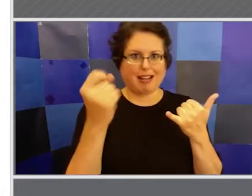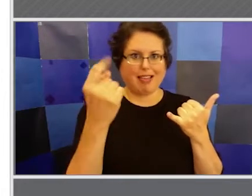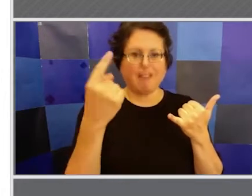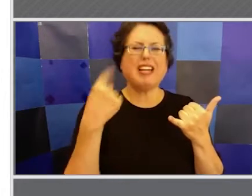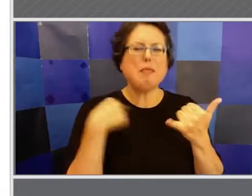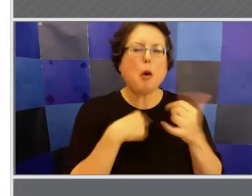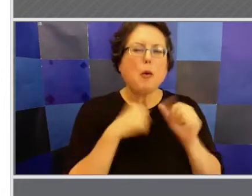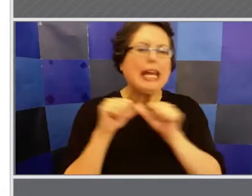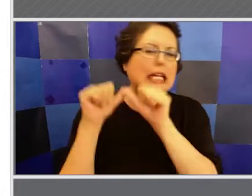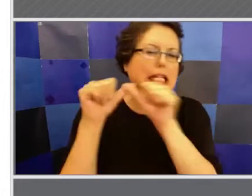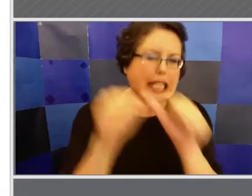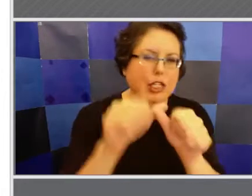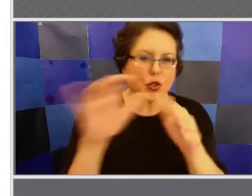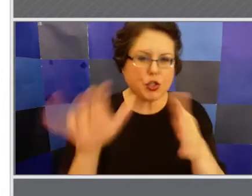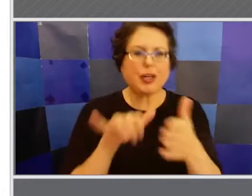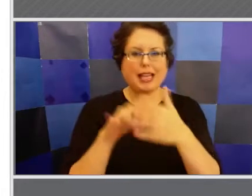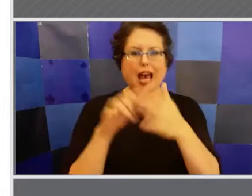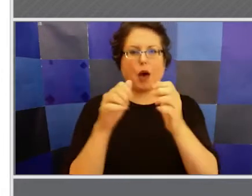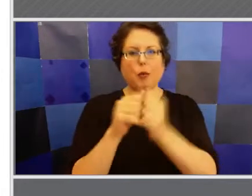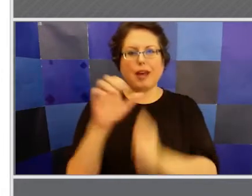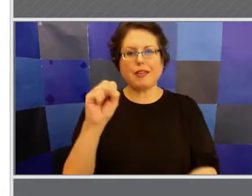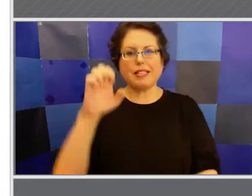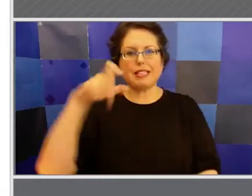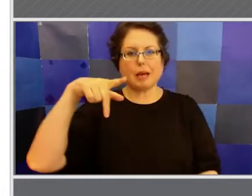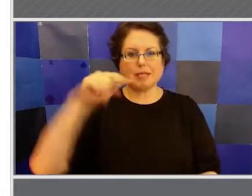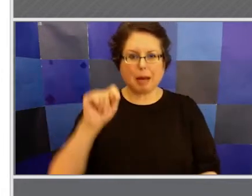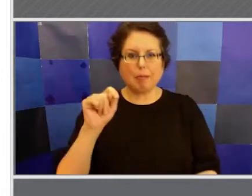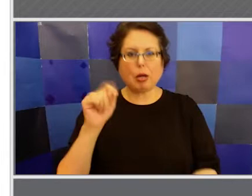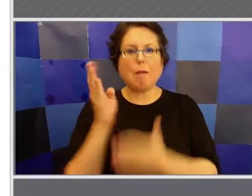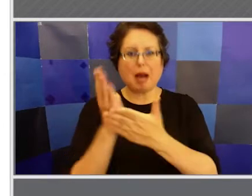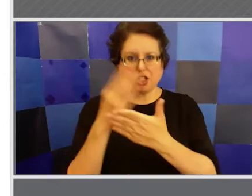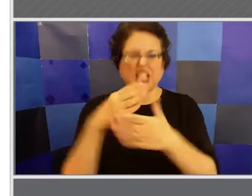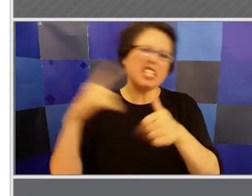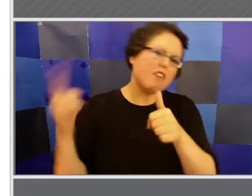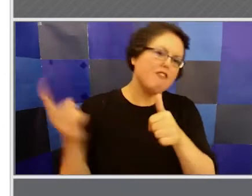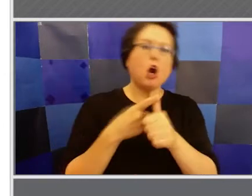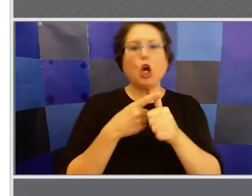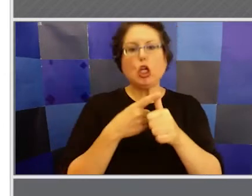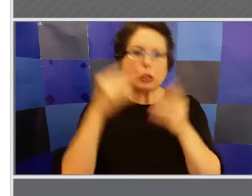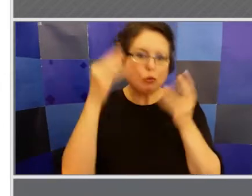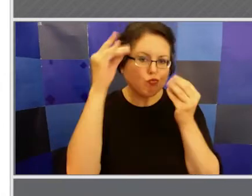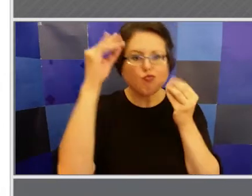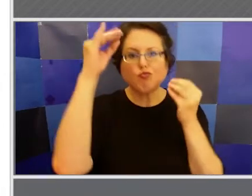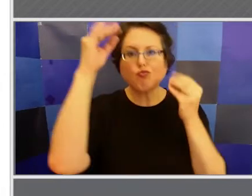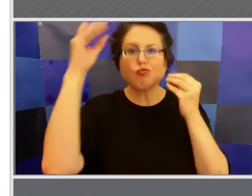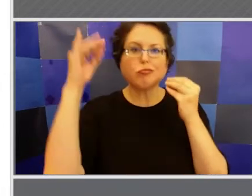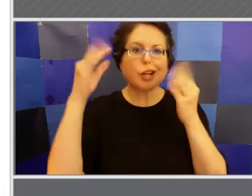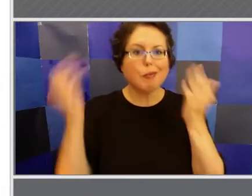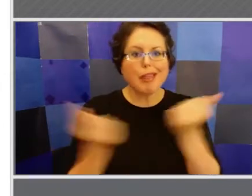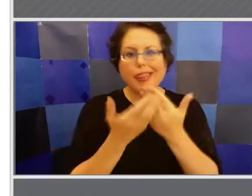September budget, which is kind of the first stake in the ground for things are looking like for the next year.